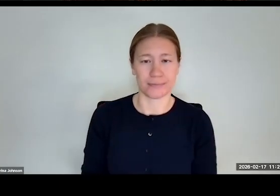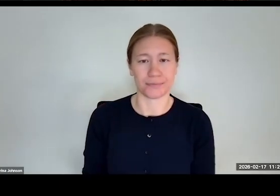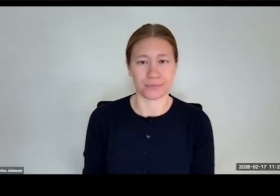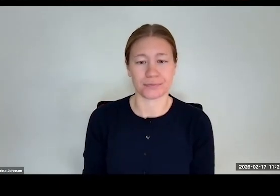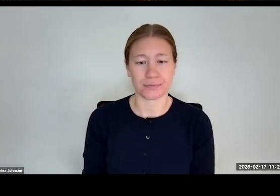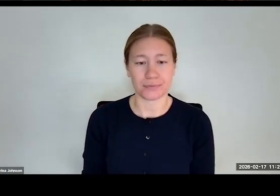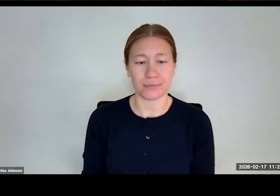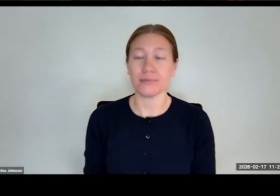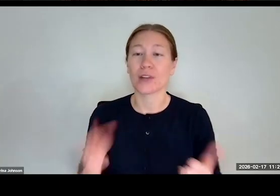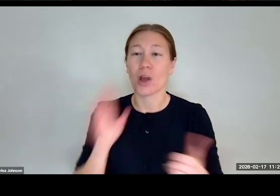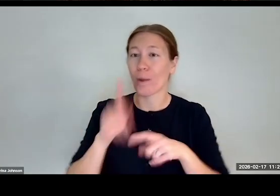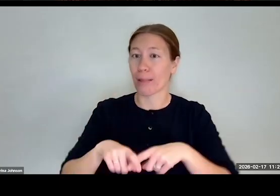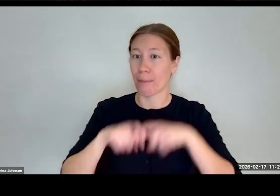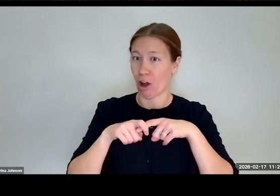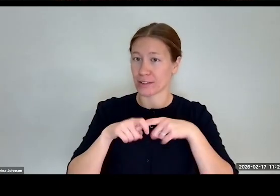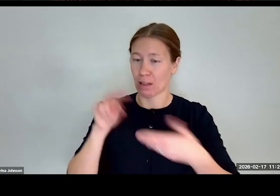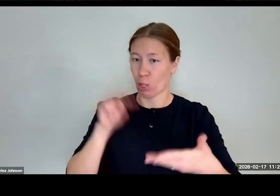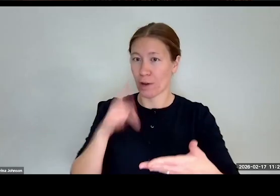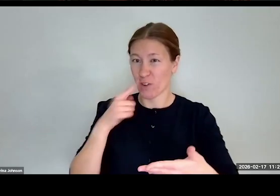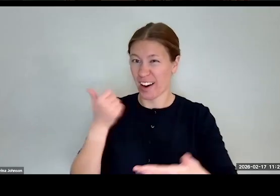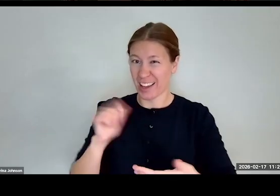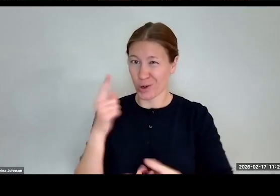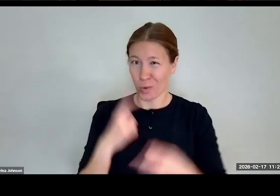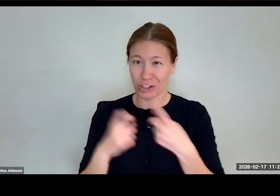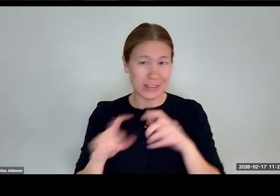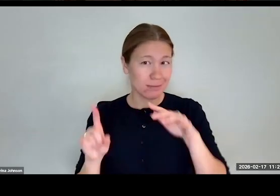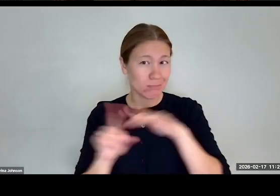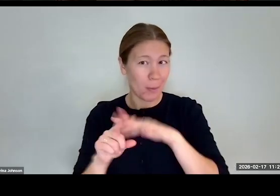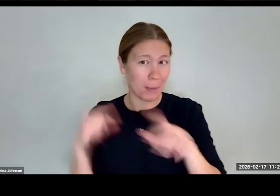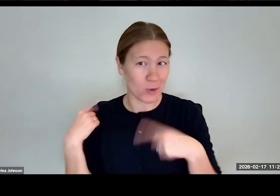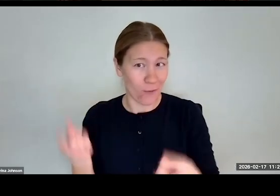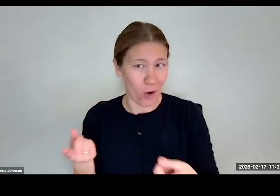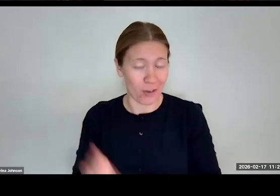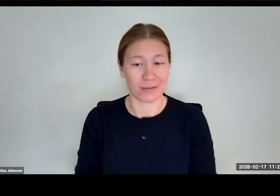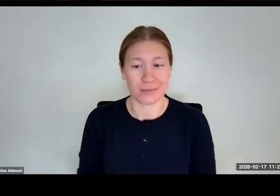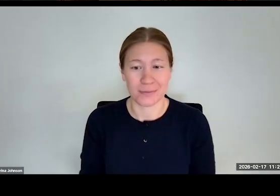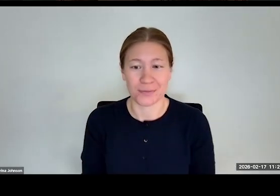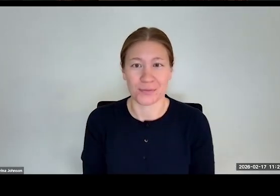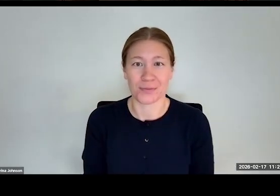Okay, I'm gonna pause there and see if there are any questions that have come in before I move forward to images.